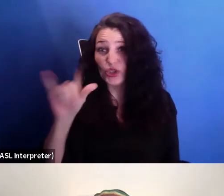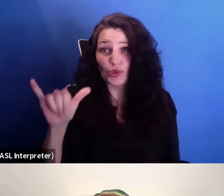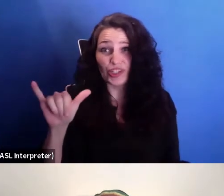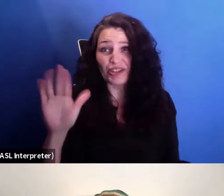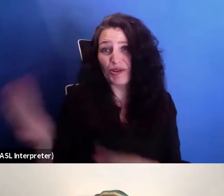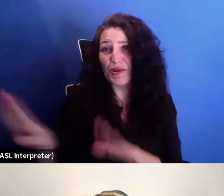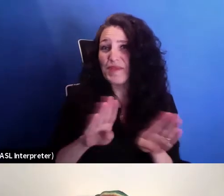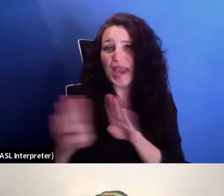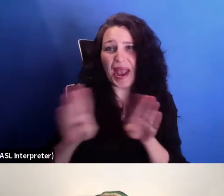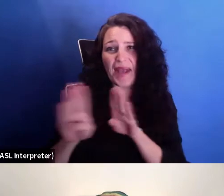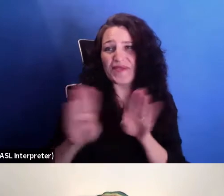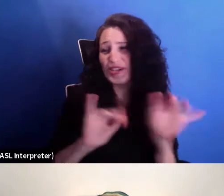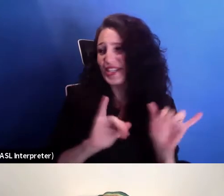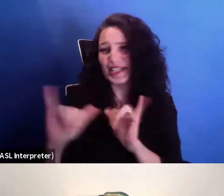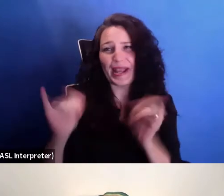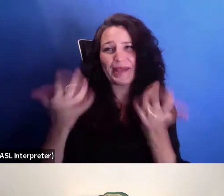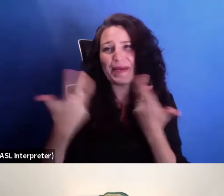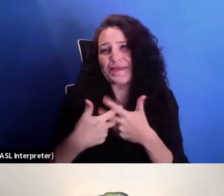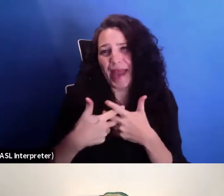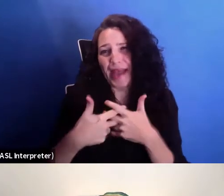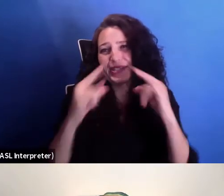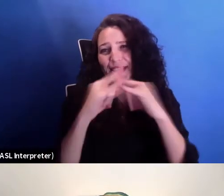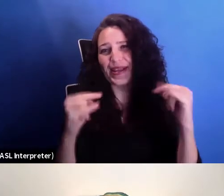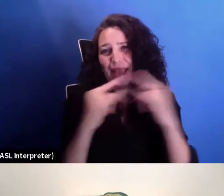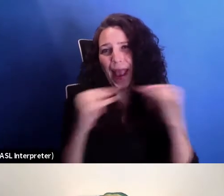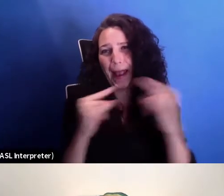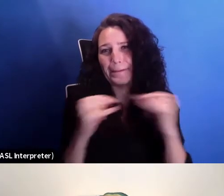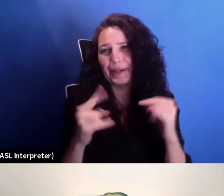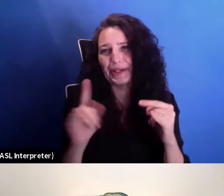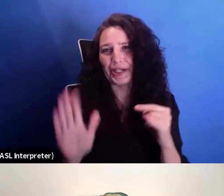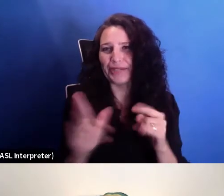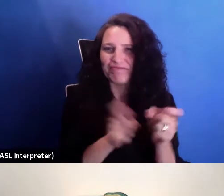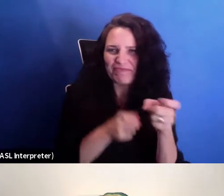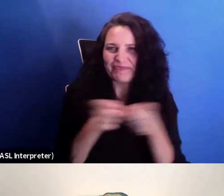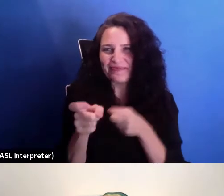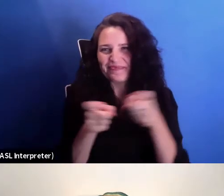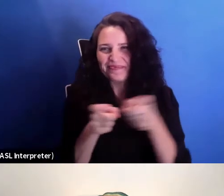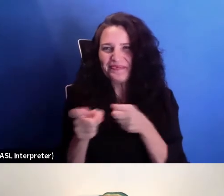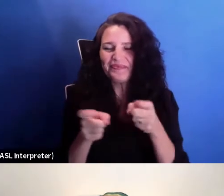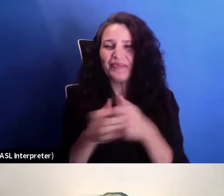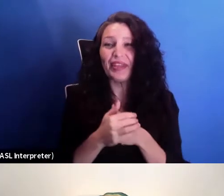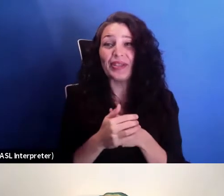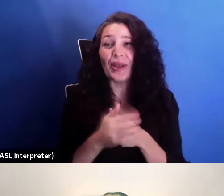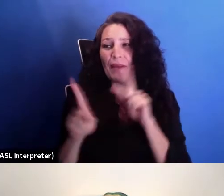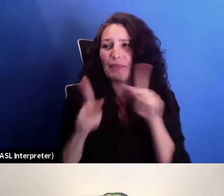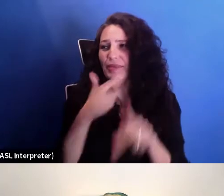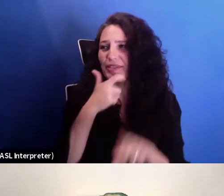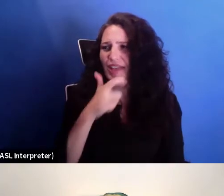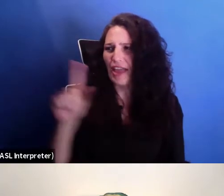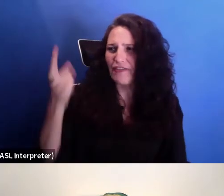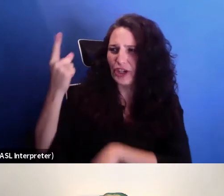And so our hope was that when people saw her, at the first night of the Sit-in saying like, who here wants to sleep on the floor,